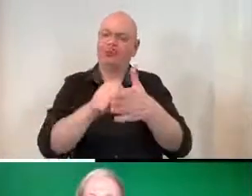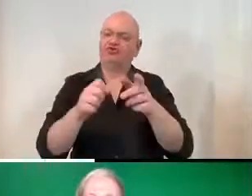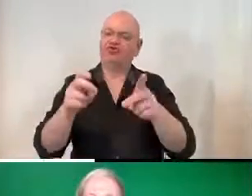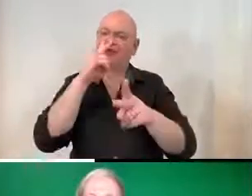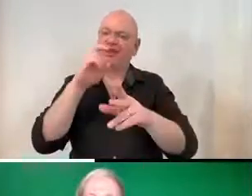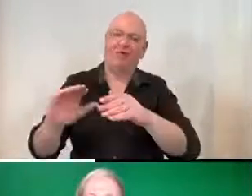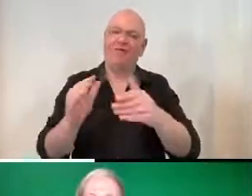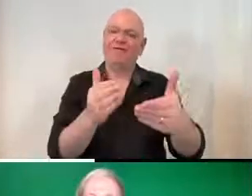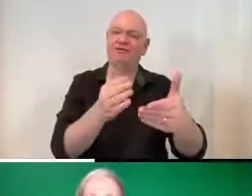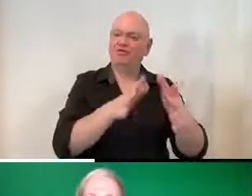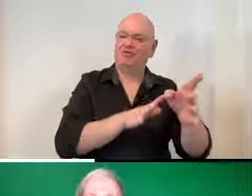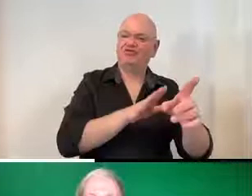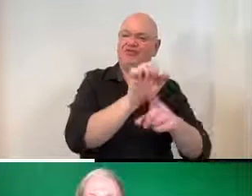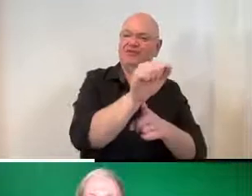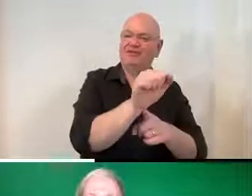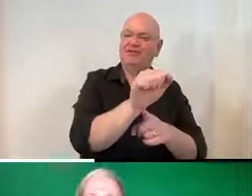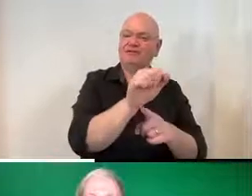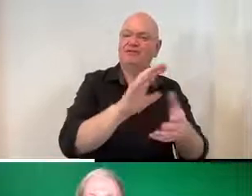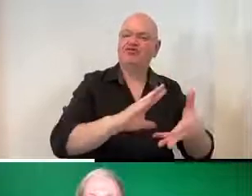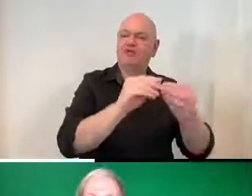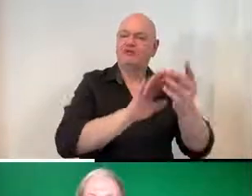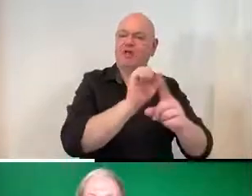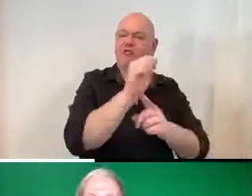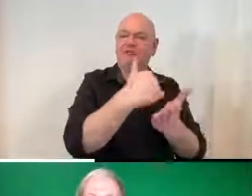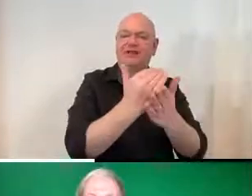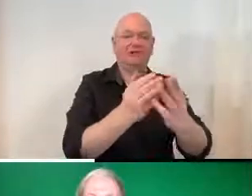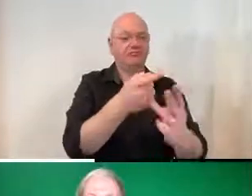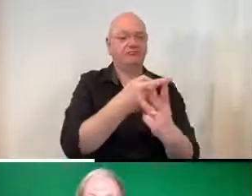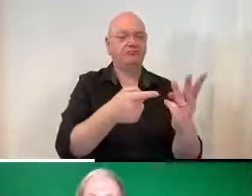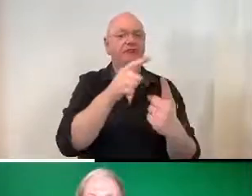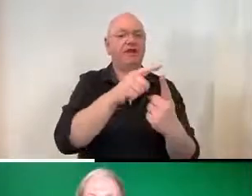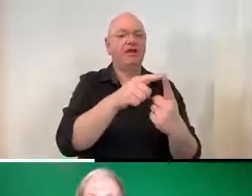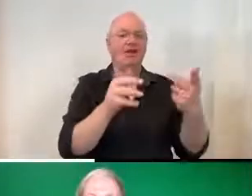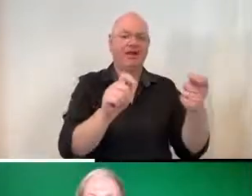cultural sector, we see that one fifth of the region's